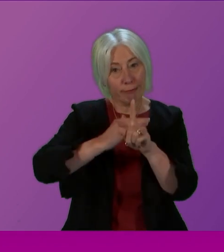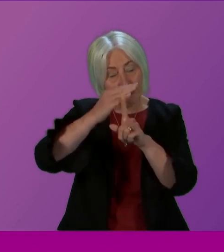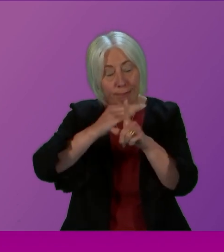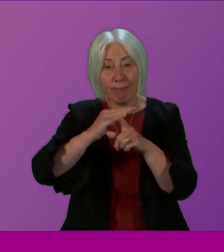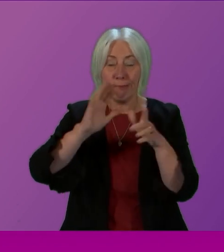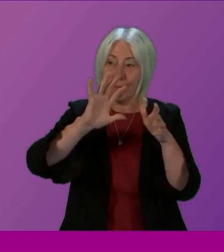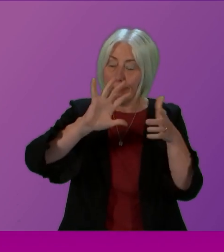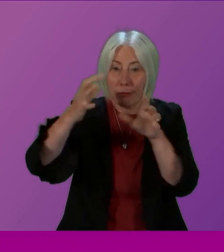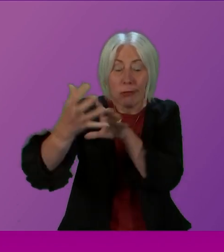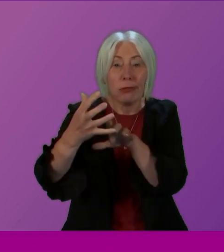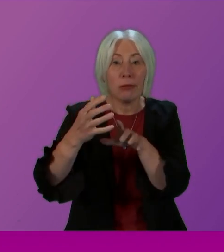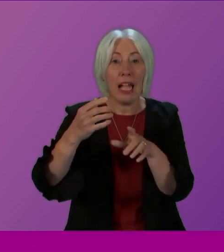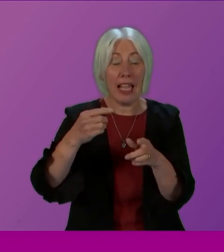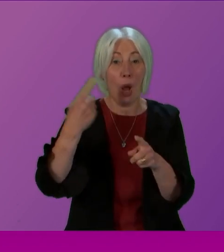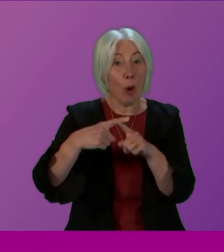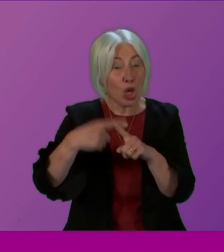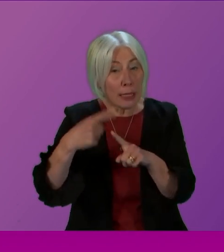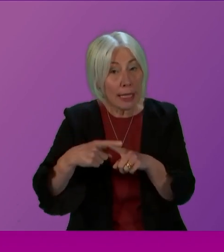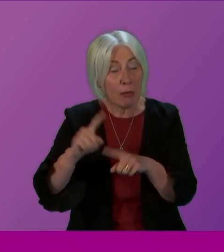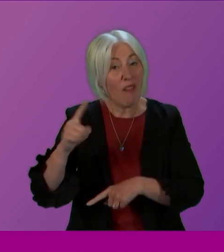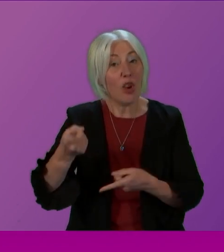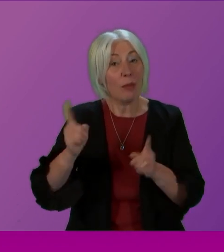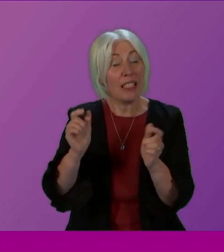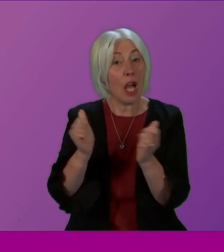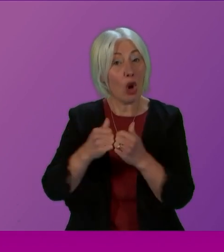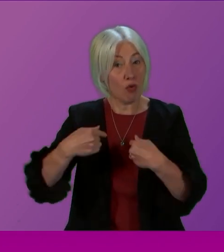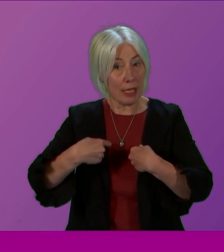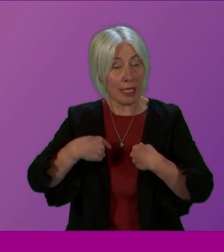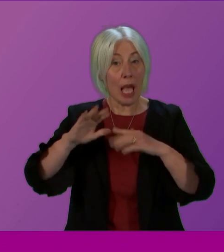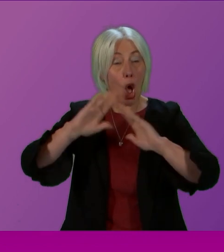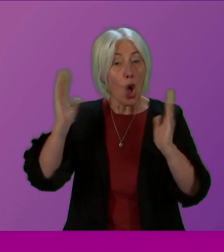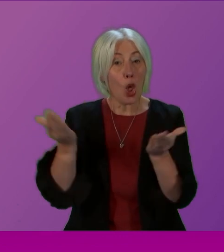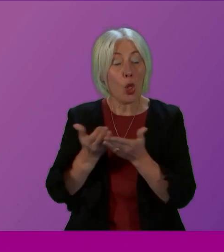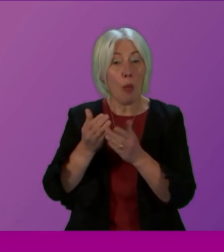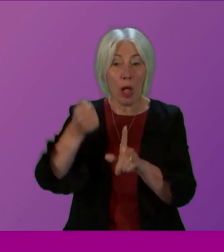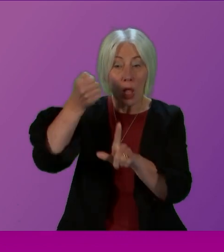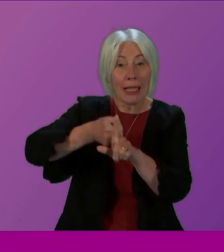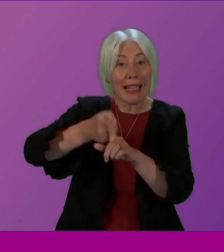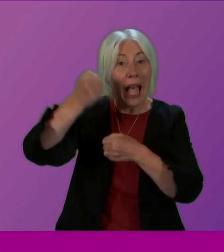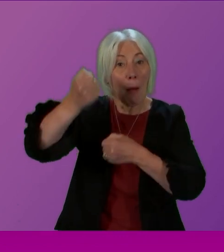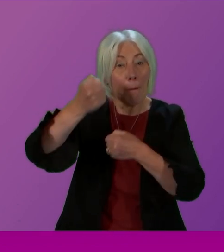emergencies. Does the First Minister agree with me that the global campaign to establish a law of